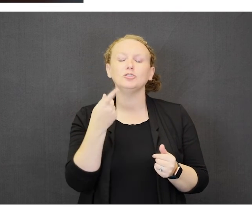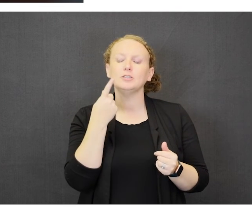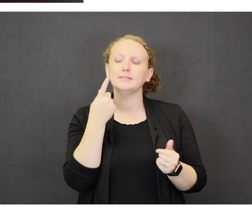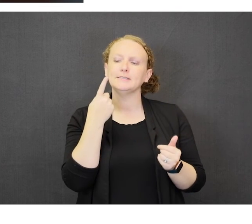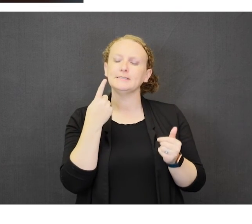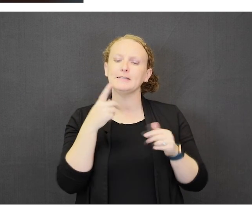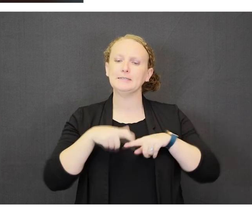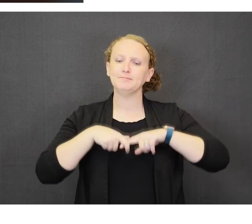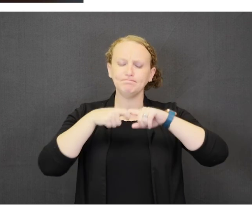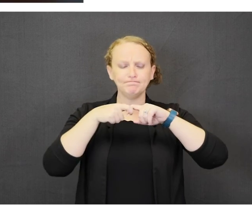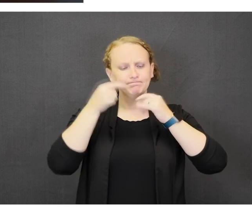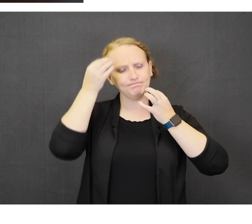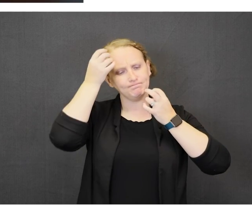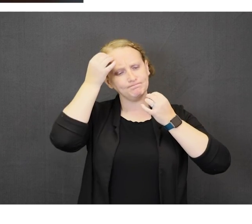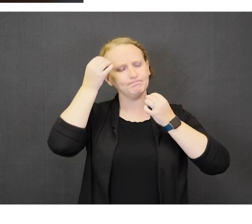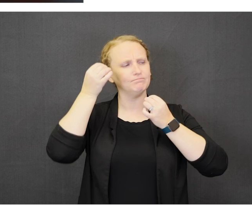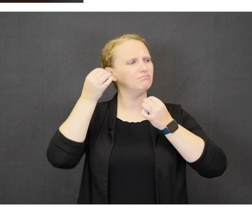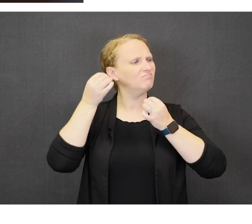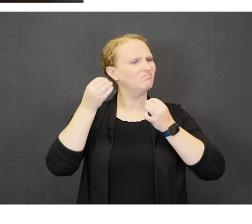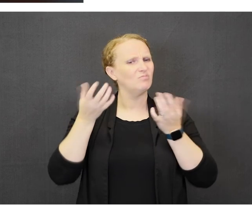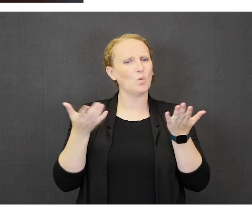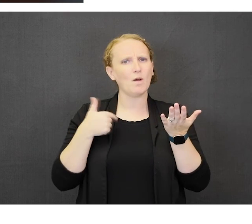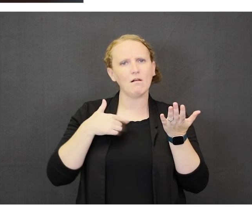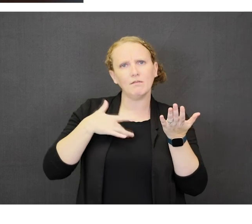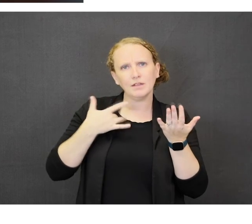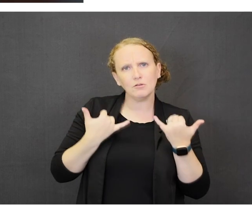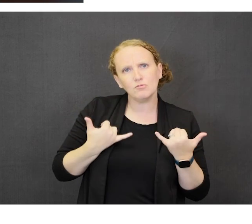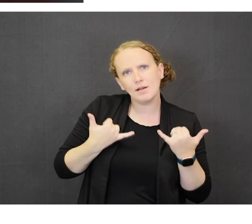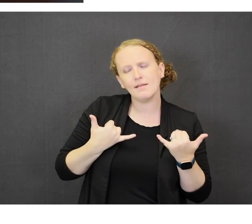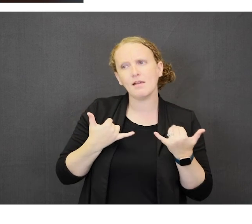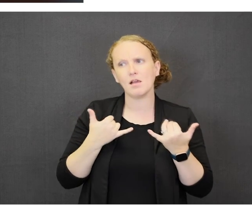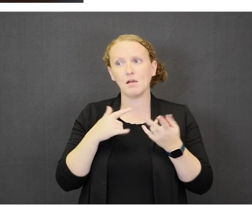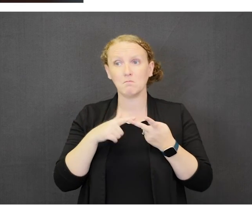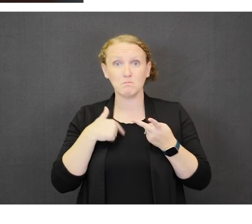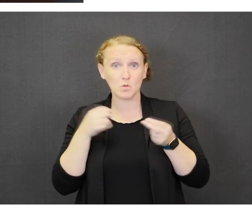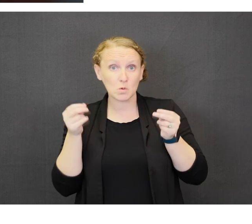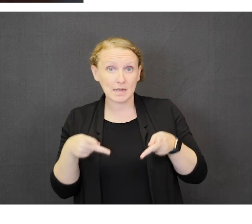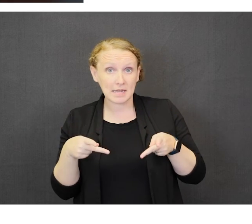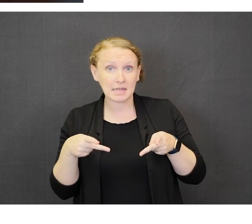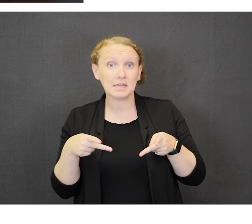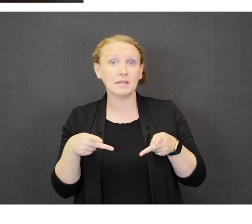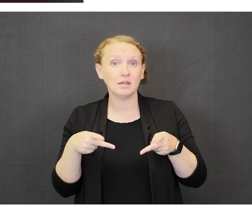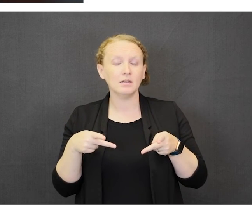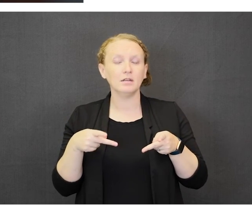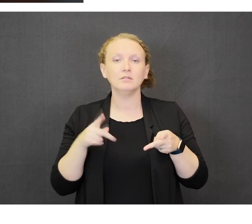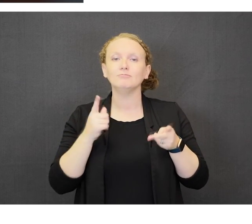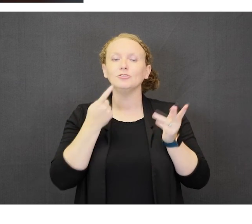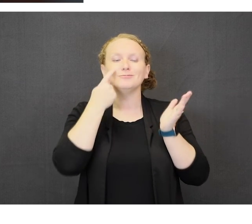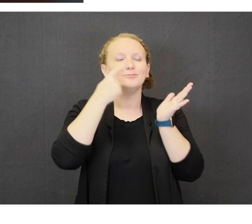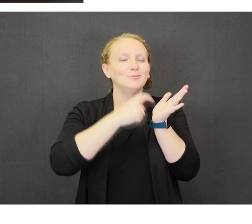How am I doing right now And just notice and take that deep breath